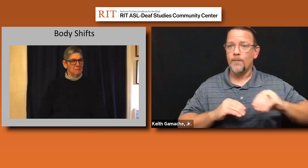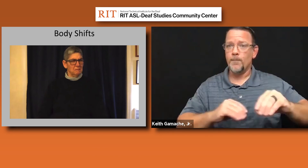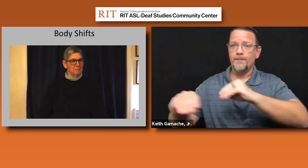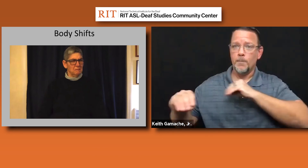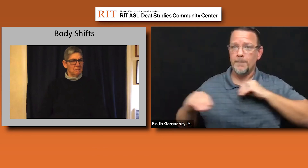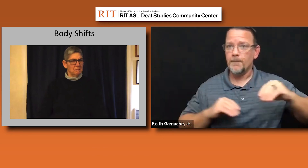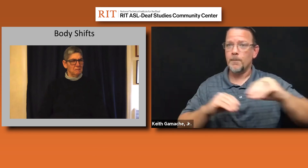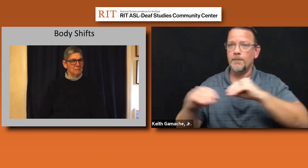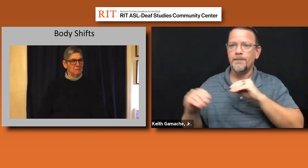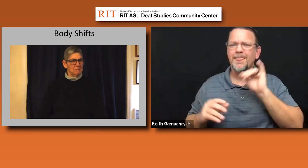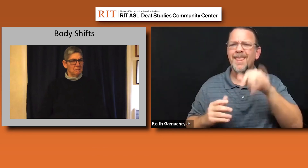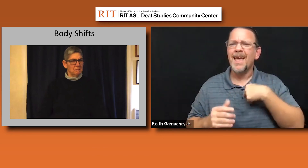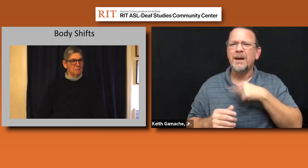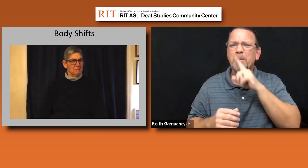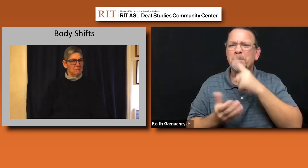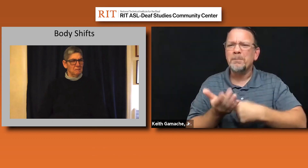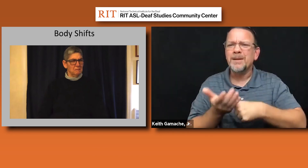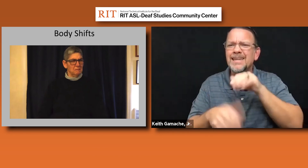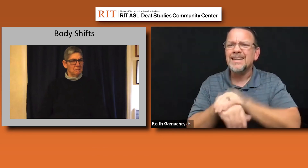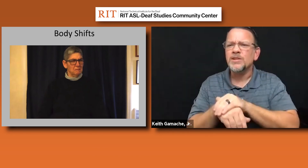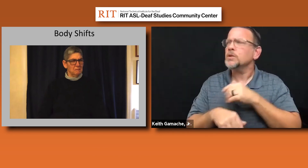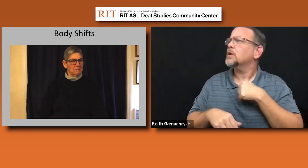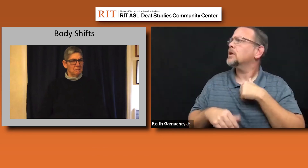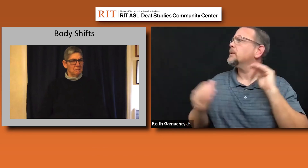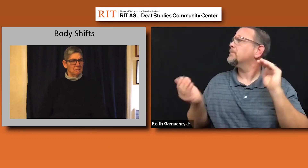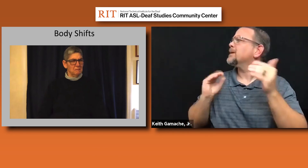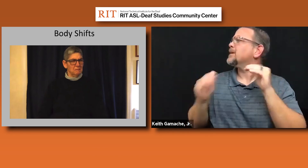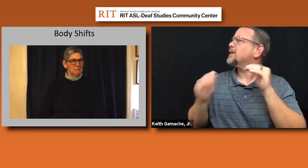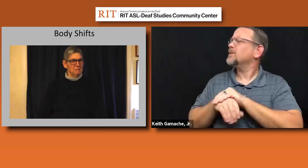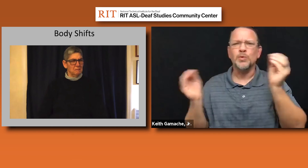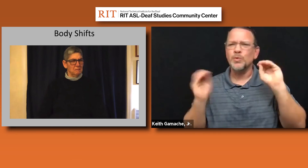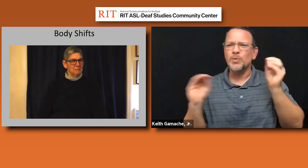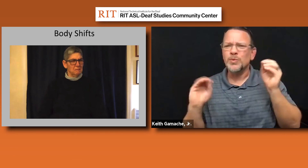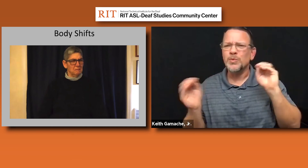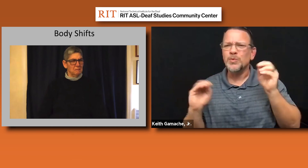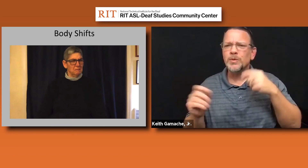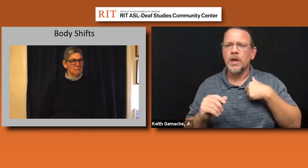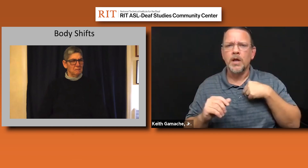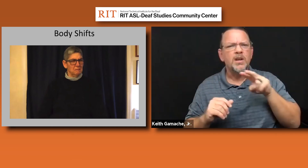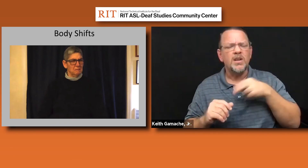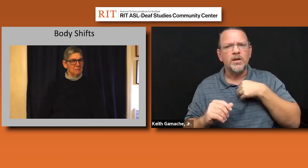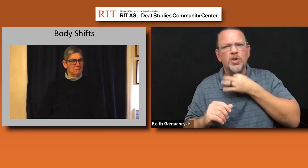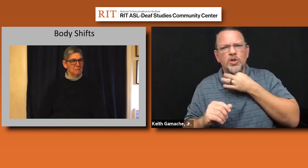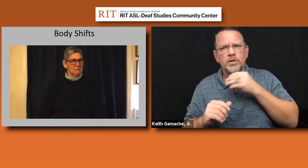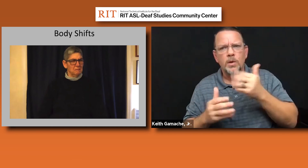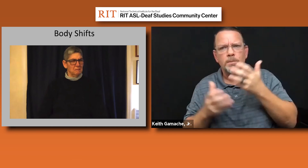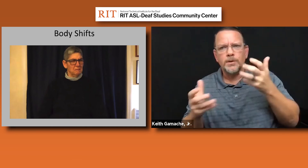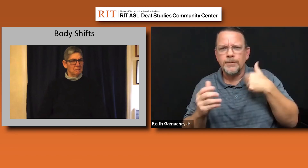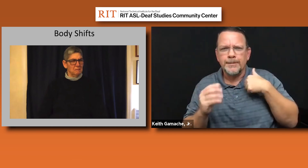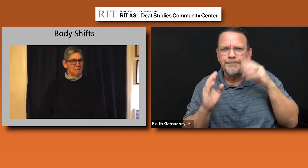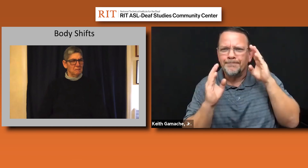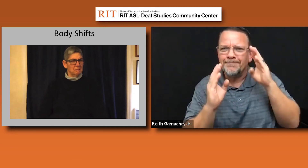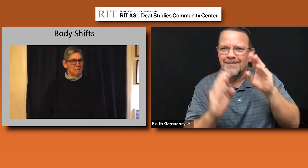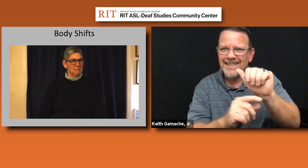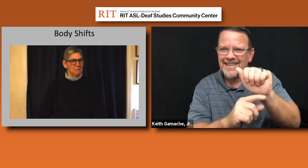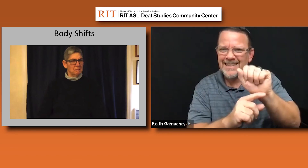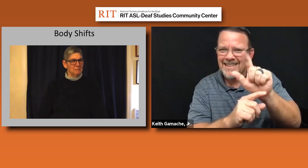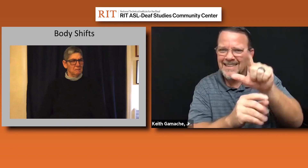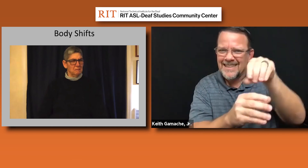use the language, what some of the differences are and some of their movements and non-manual markers, how they use them.